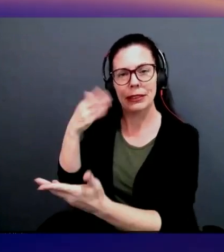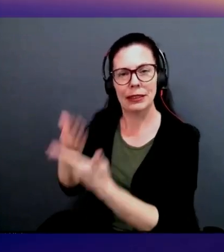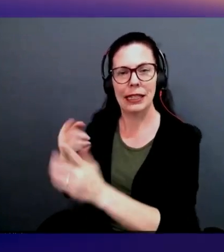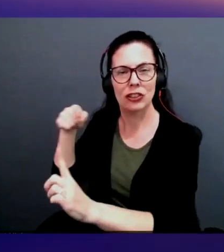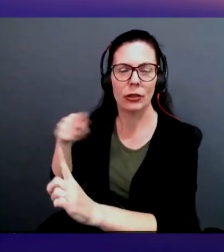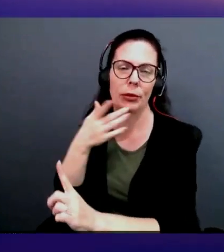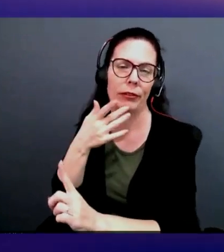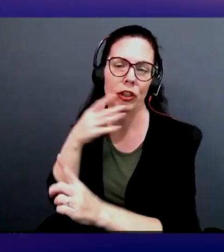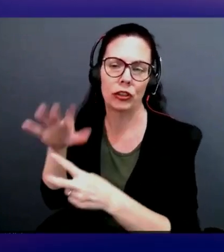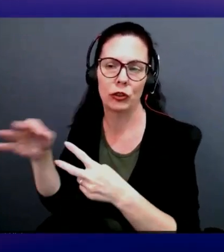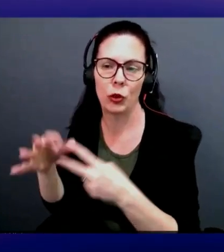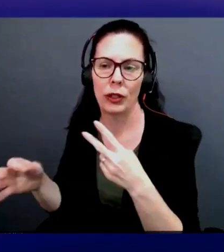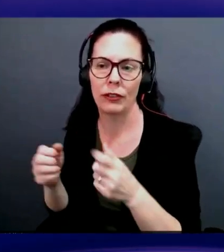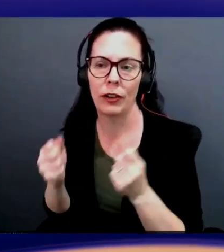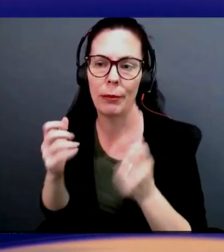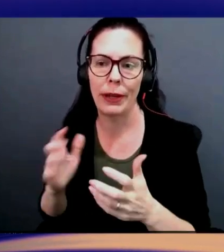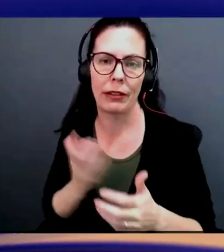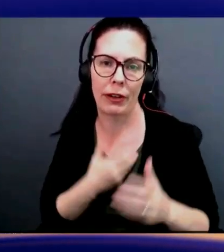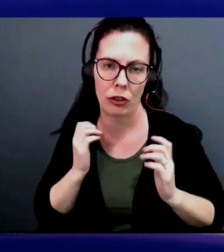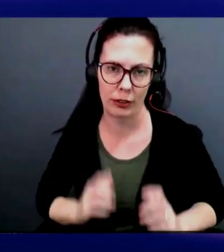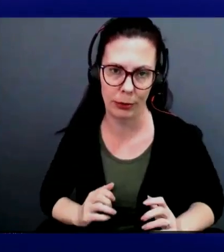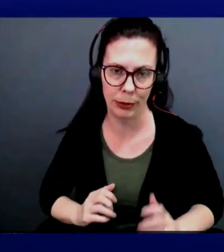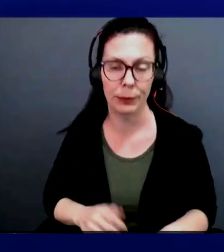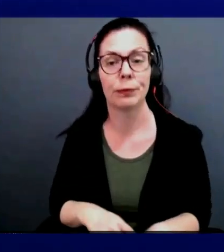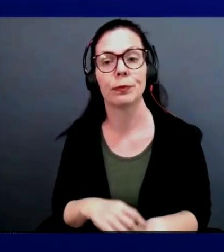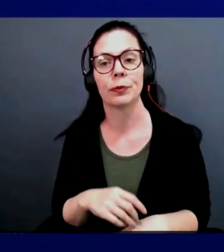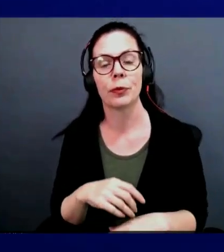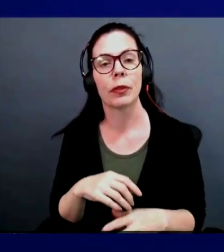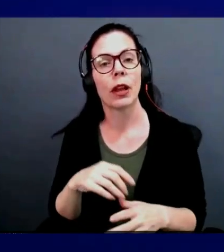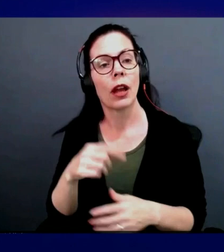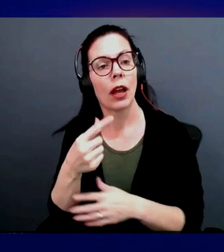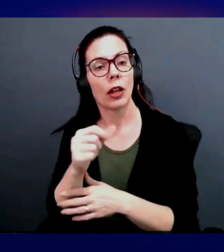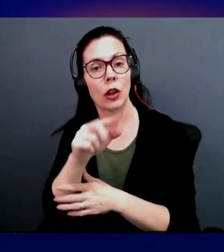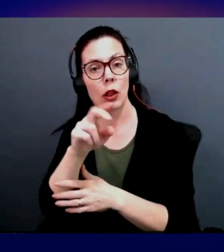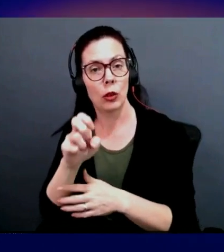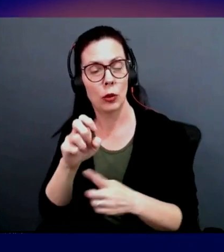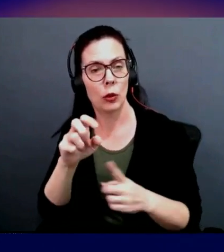for a lot of our customers. Glue basically sits in the middle.